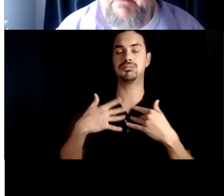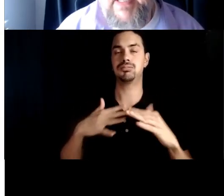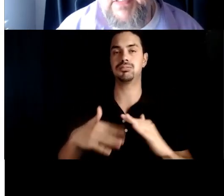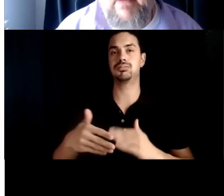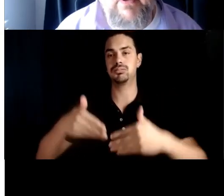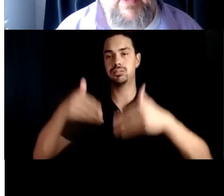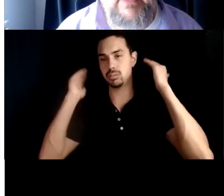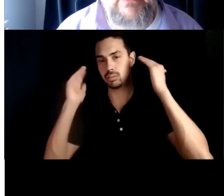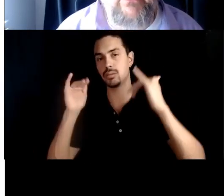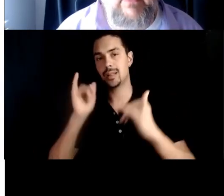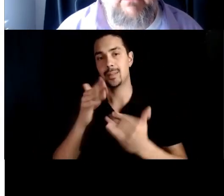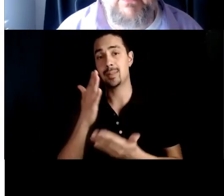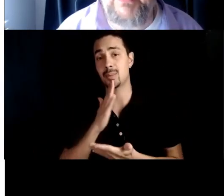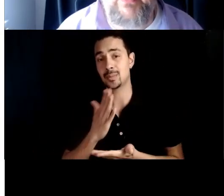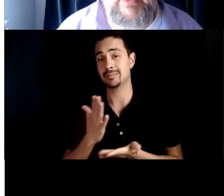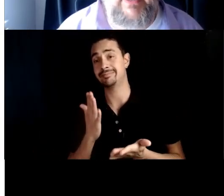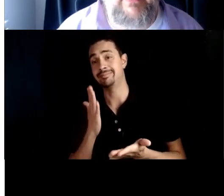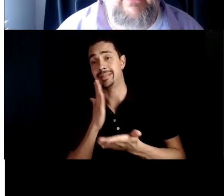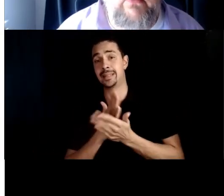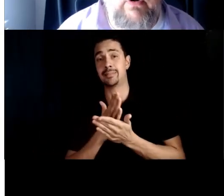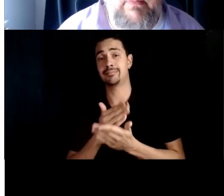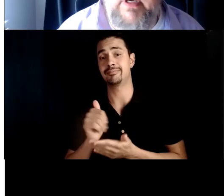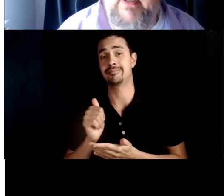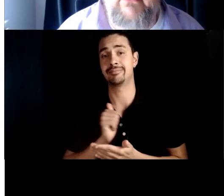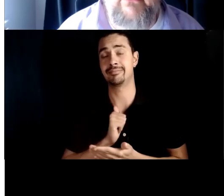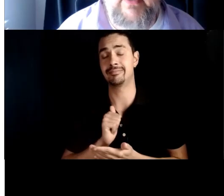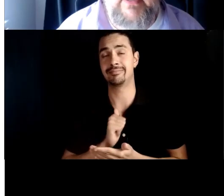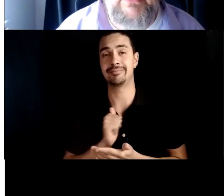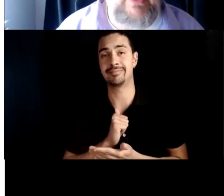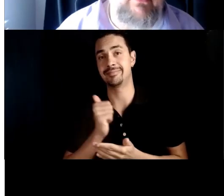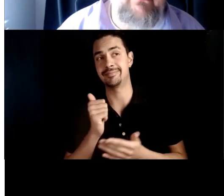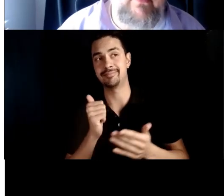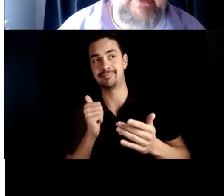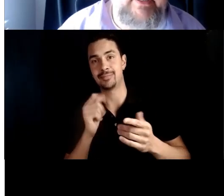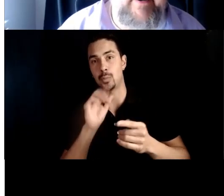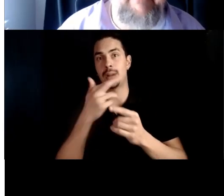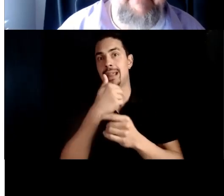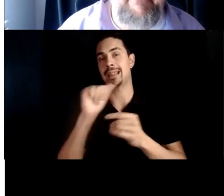that may stop clients from pursuing any form of gender-affirming care.